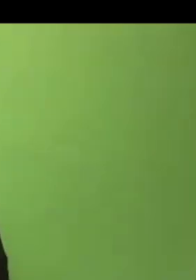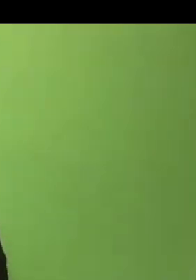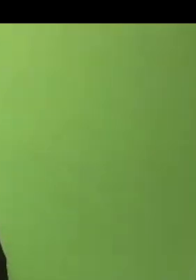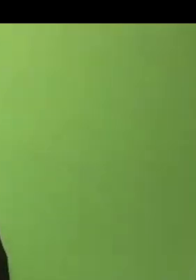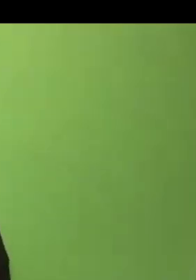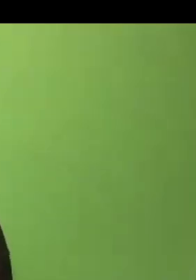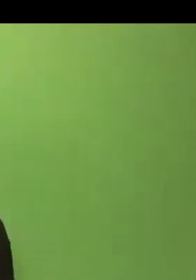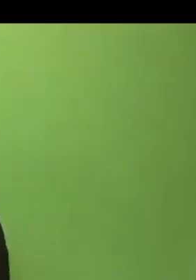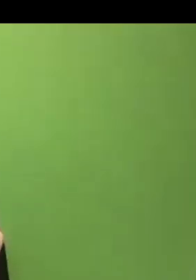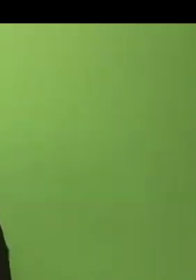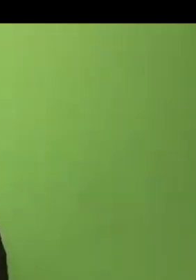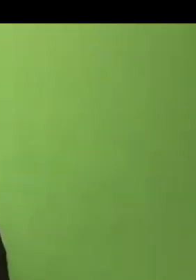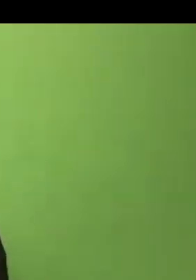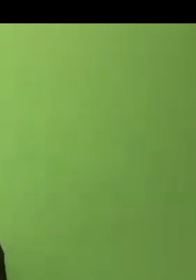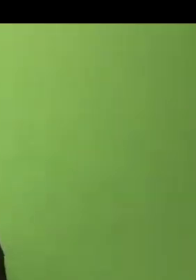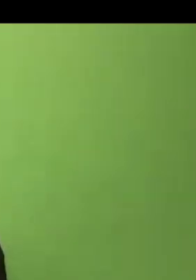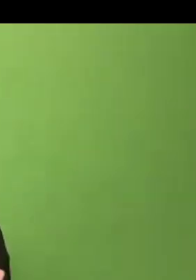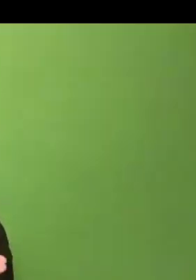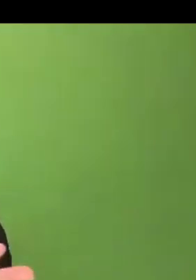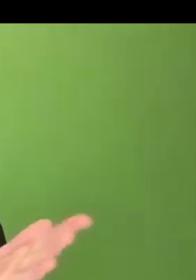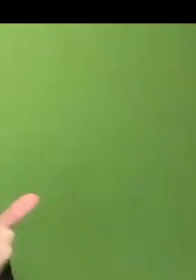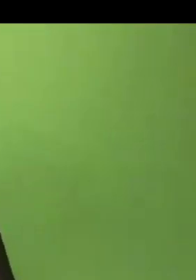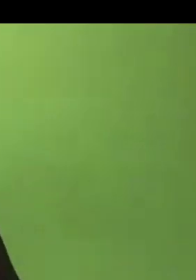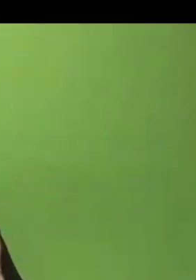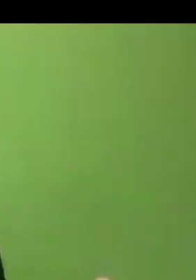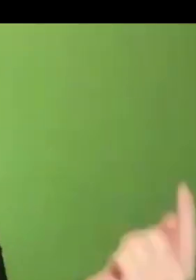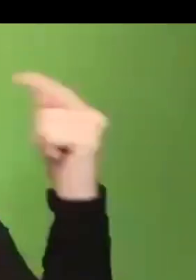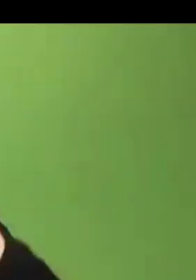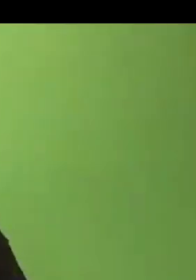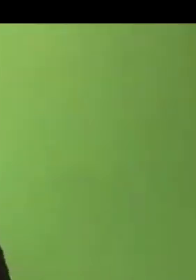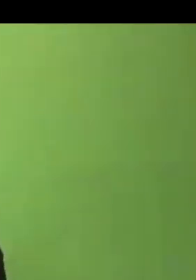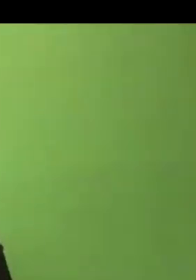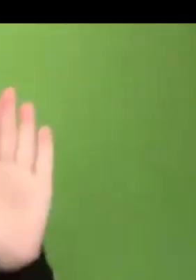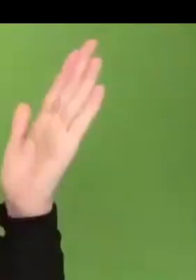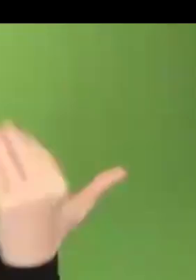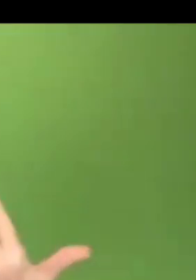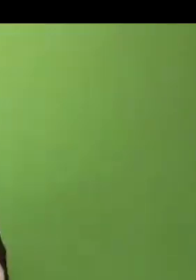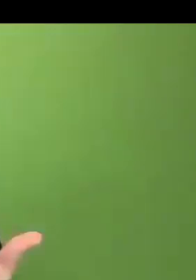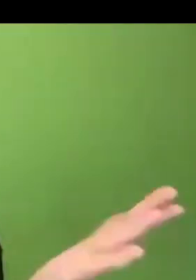as we kick off, but, welcome to everyone who's joined us. My name is Katie,